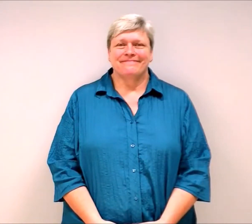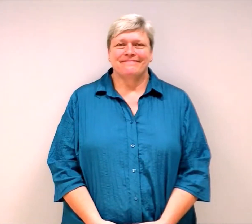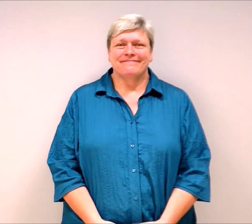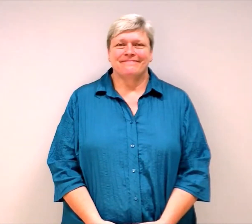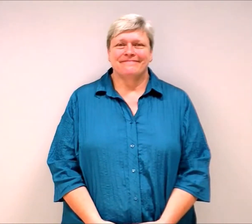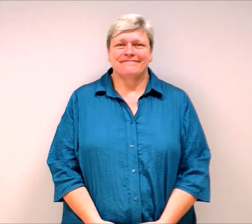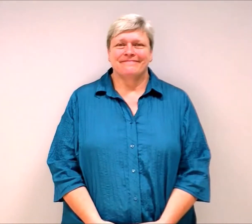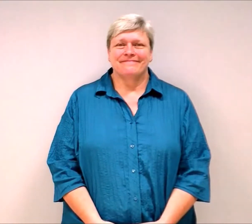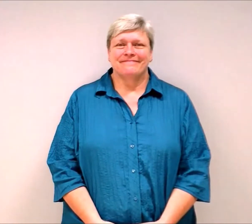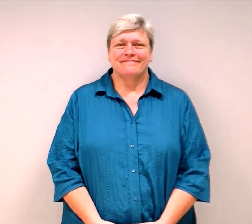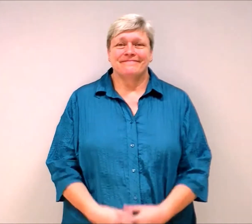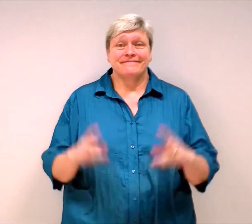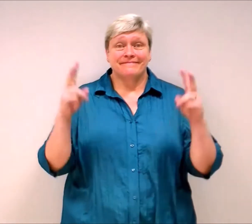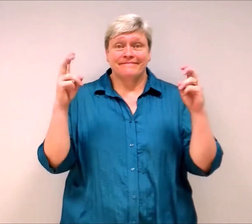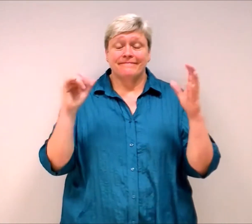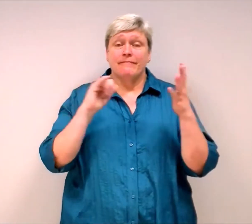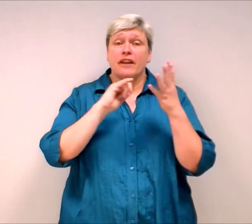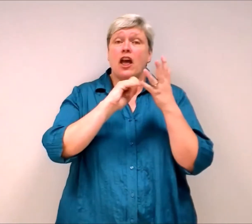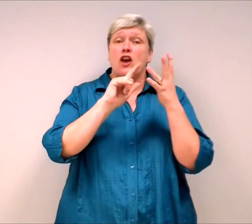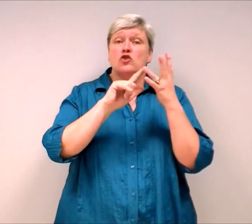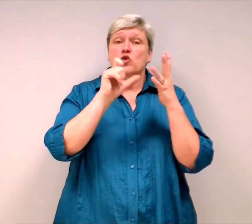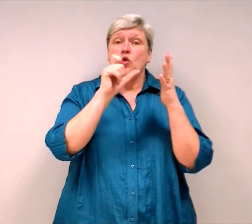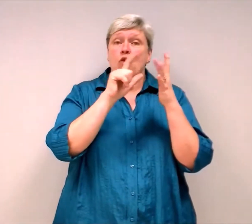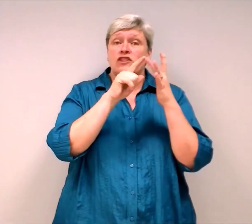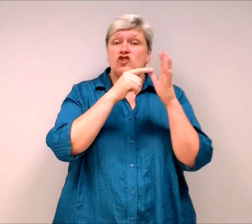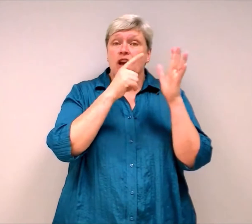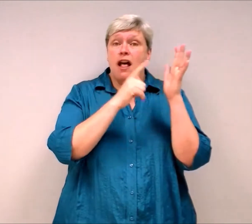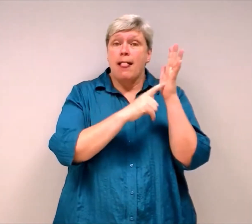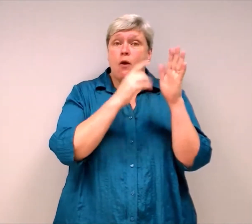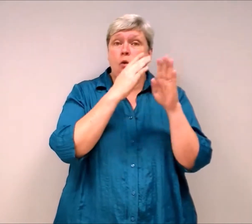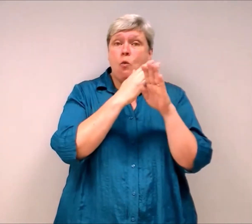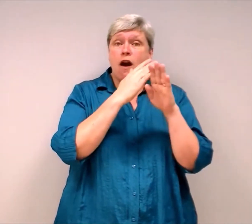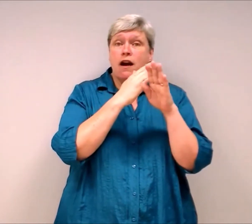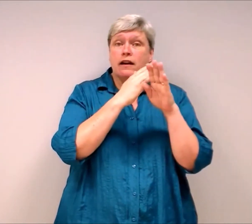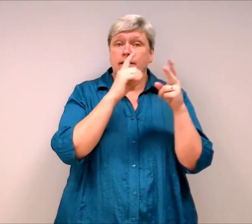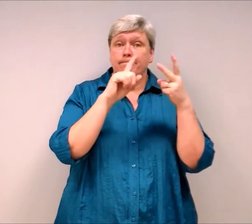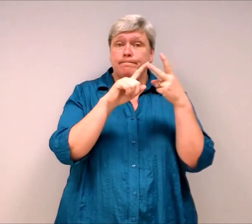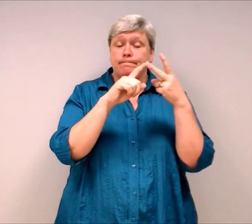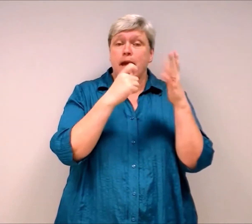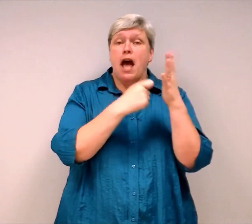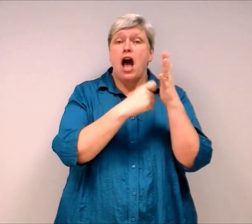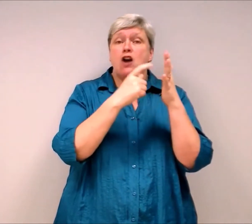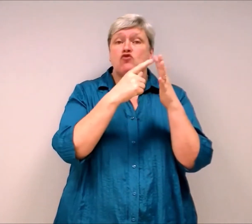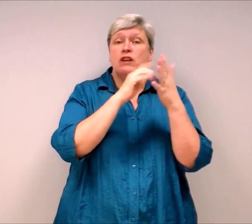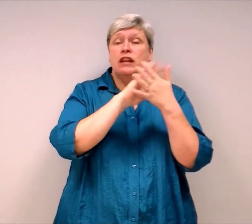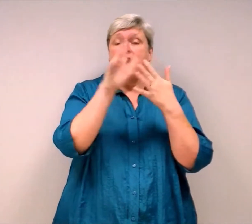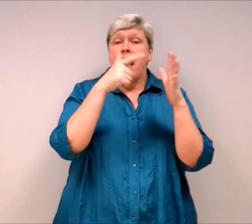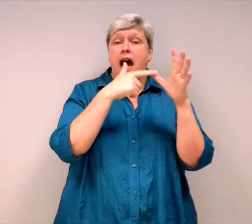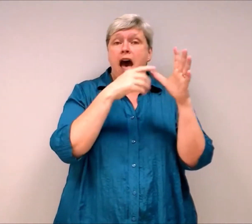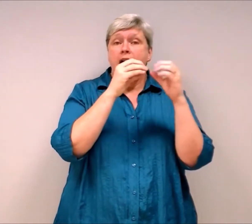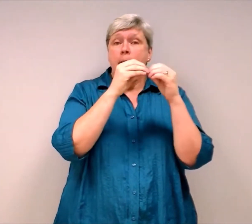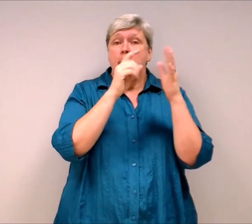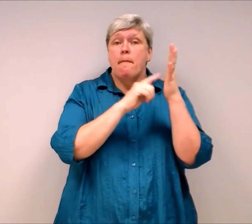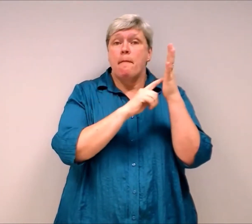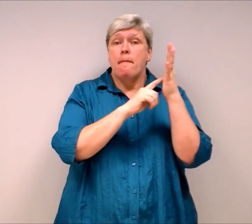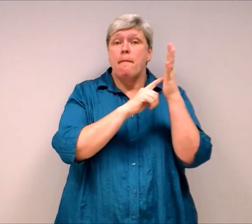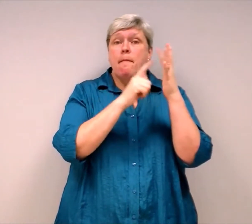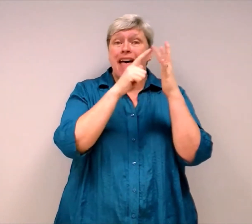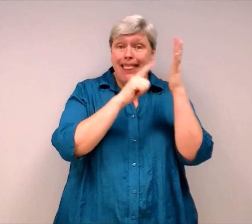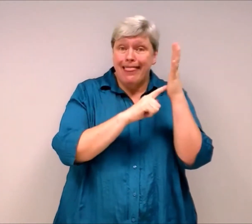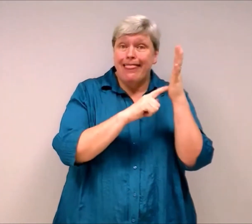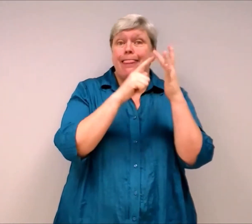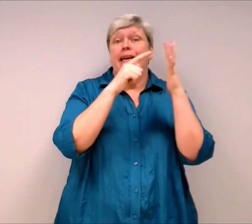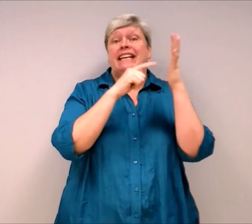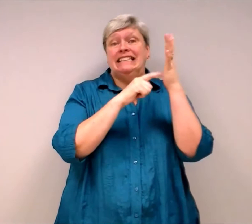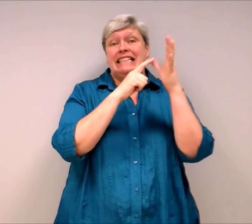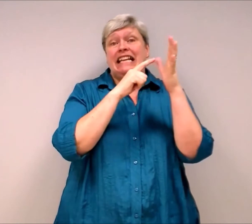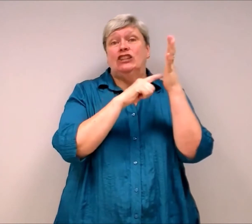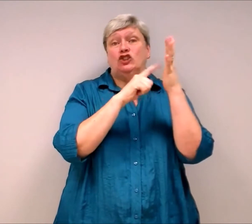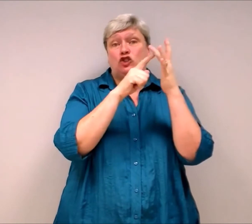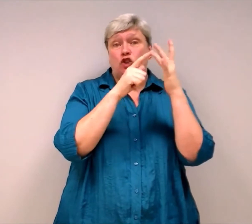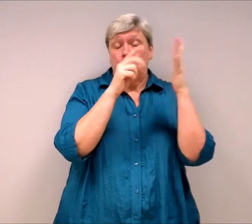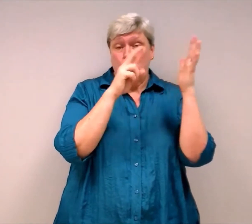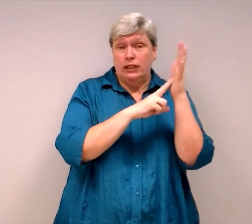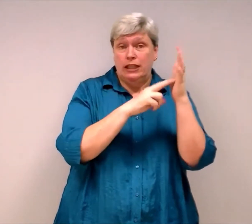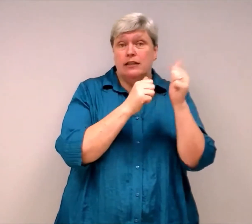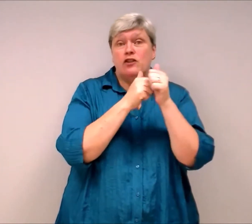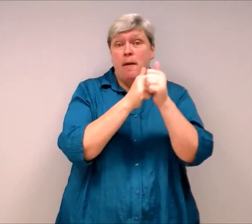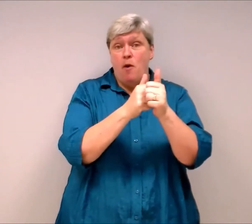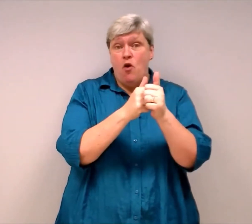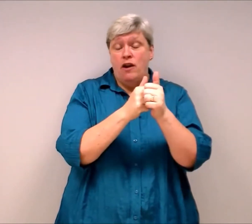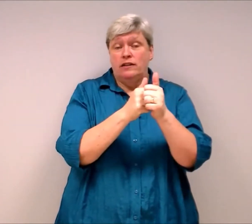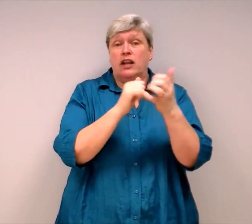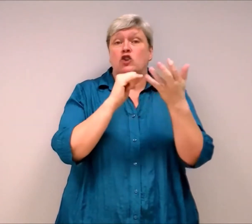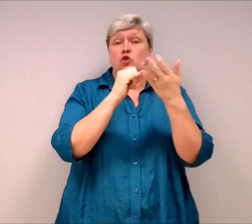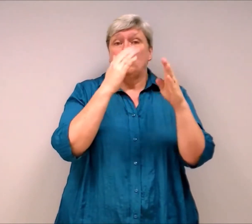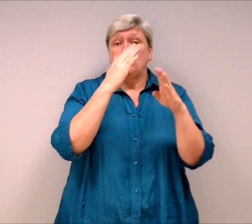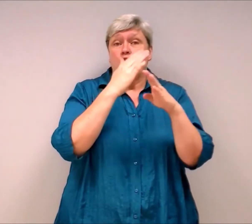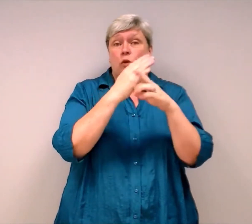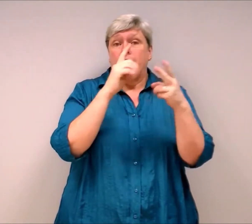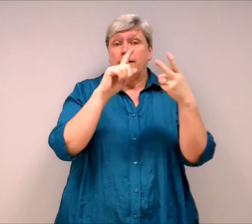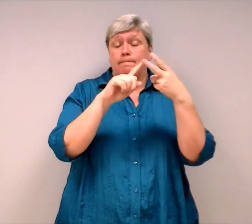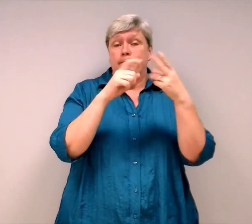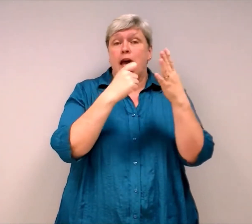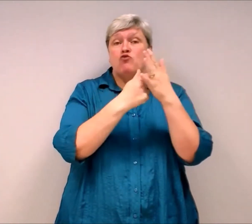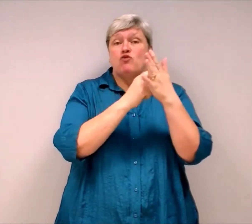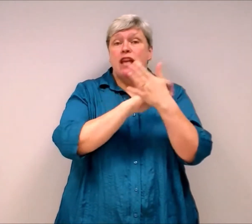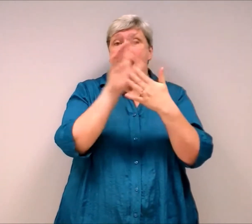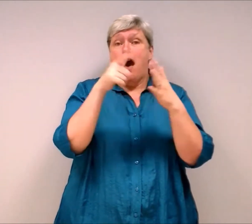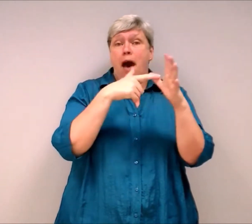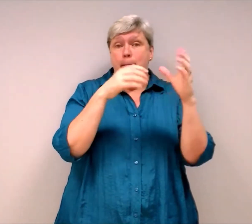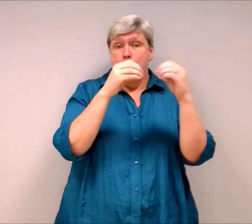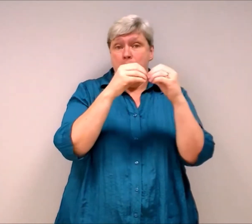Social Work and Rehabilitation Support